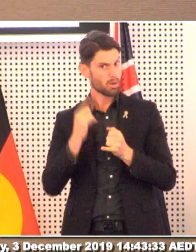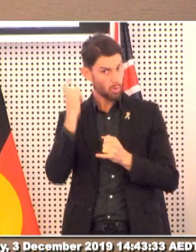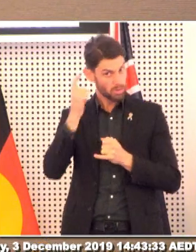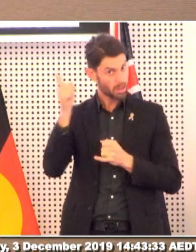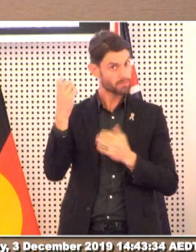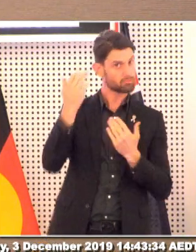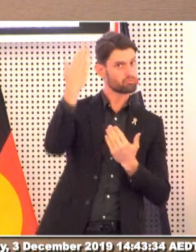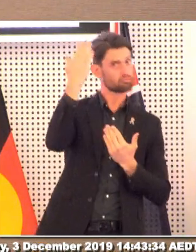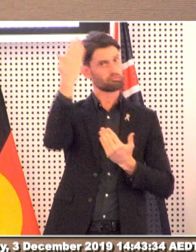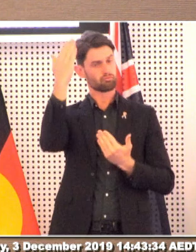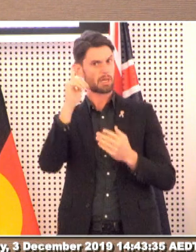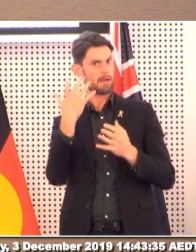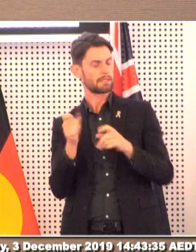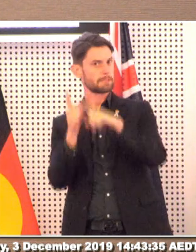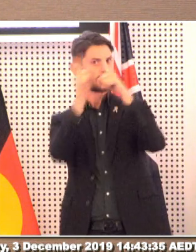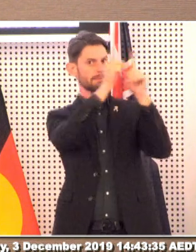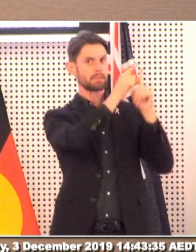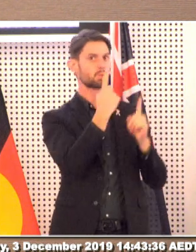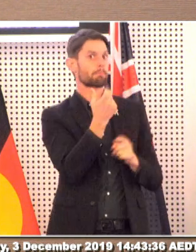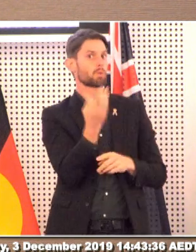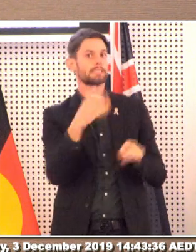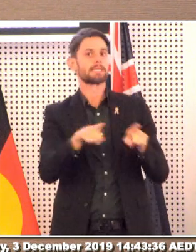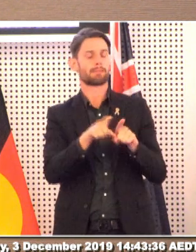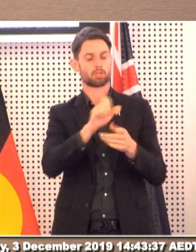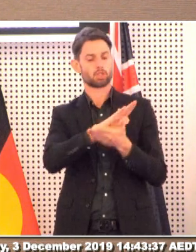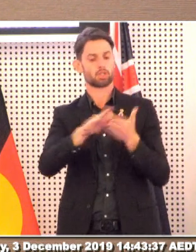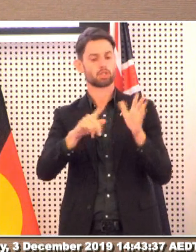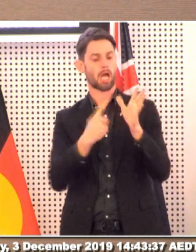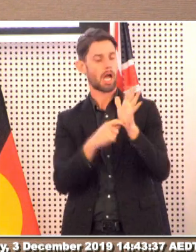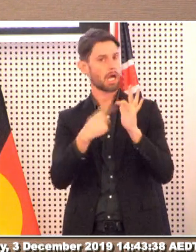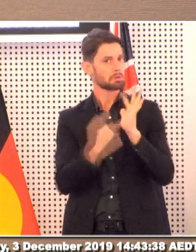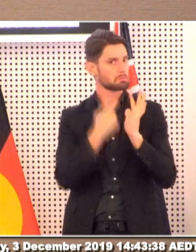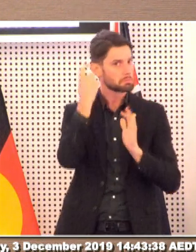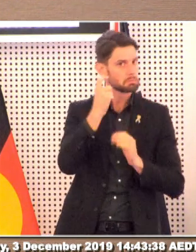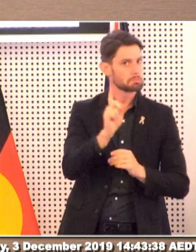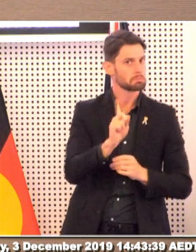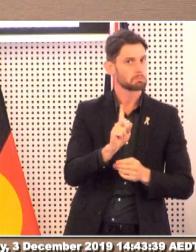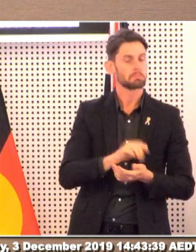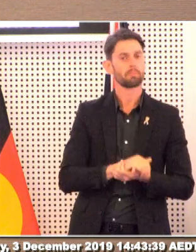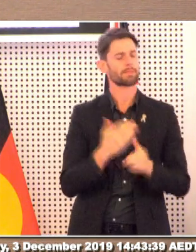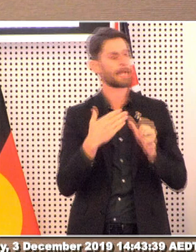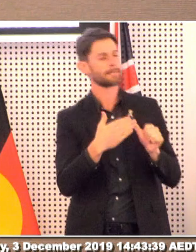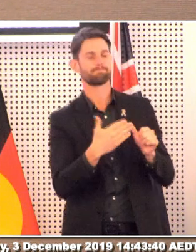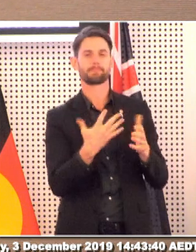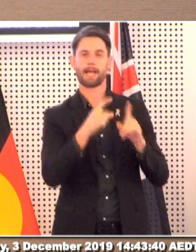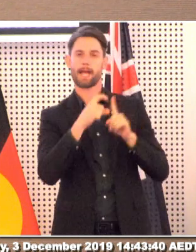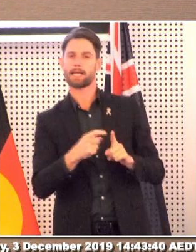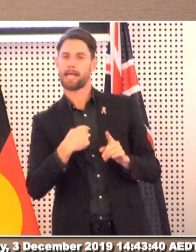jurisdictions that don’t have a Charter of Rights? I – it’s hard for me to answer that but I can say what it does is really